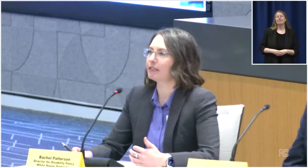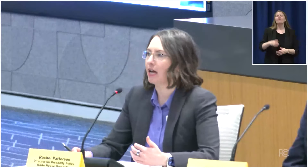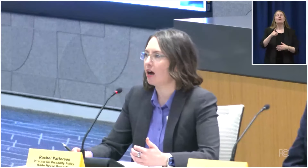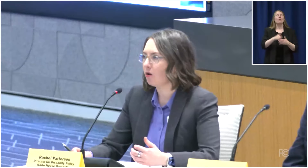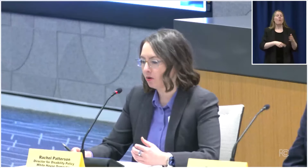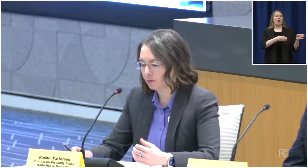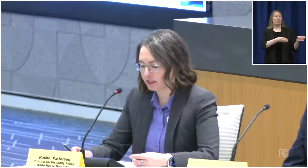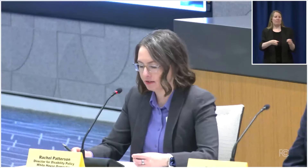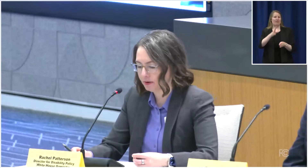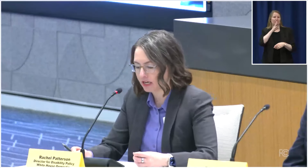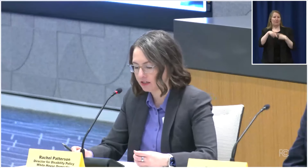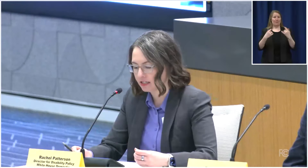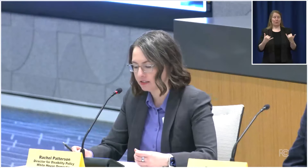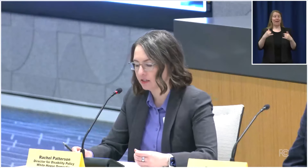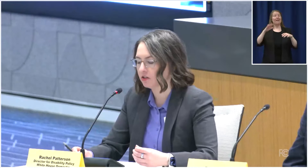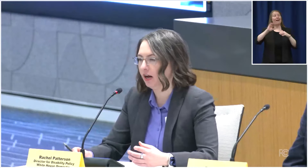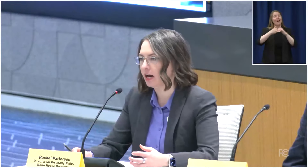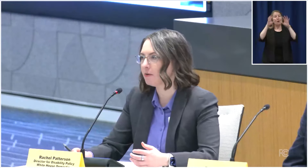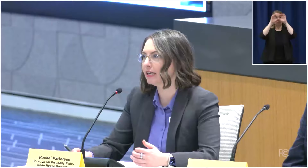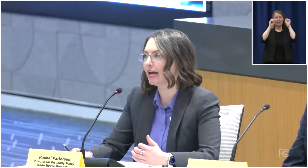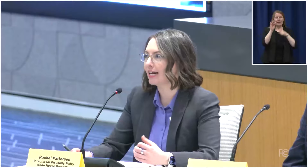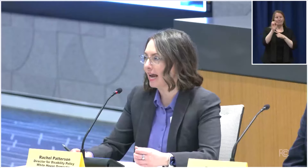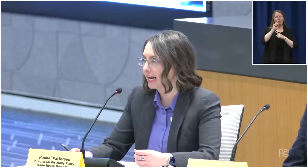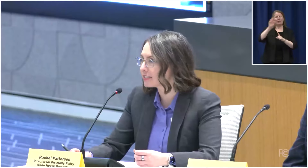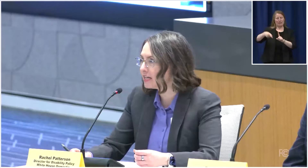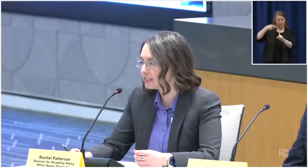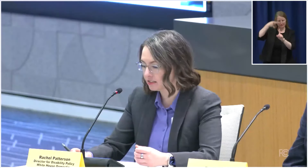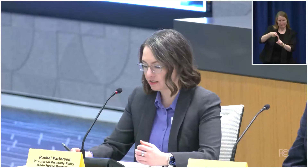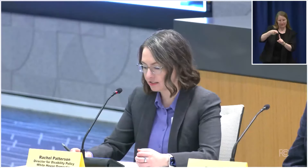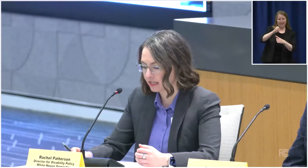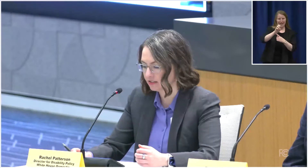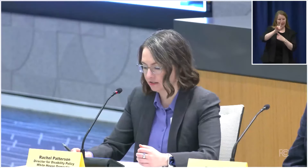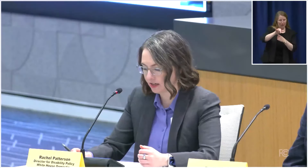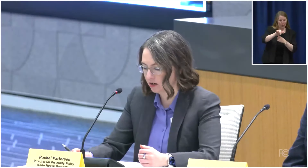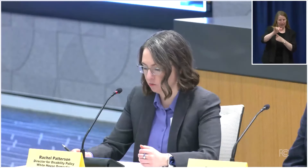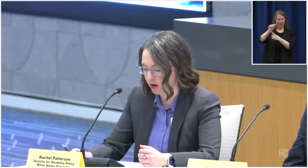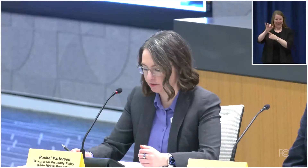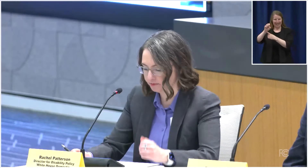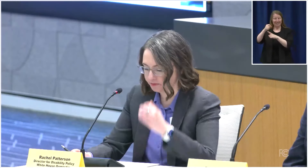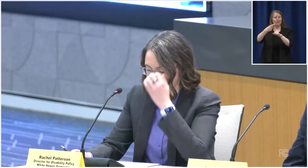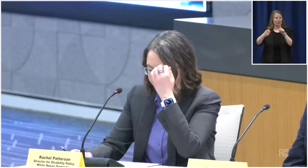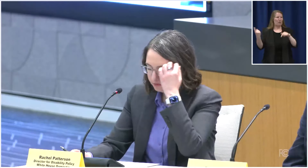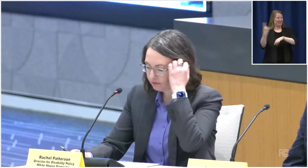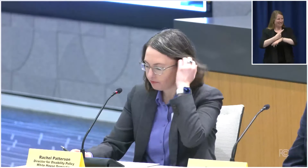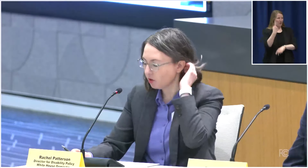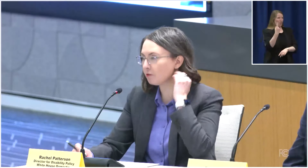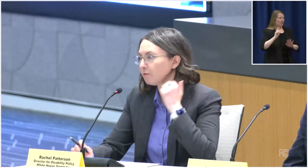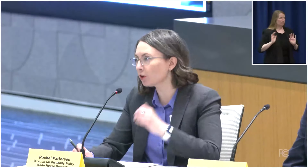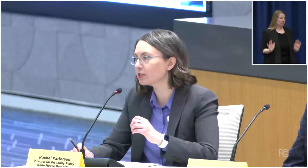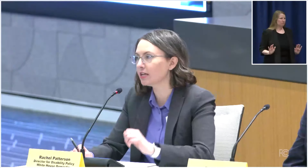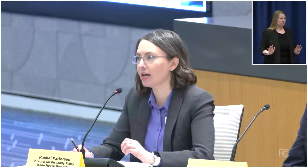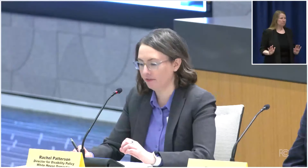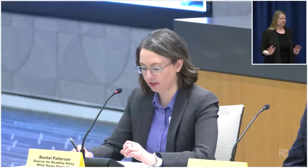PREPARING FOR THIS I WAS LIKE WHAT COLOR AM I WEARING I HAD TO DOUBLE-CHECK HAPPY DISABILITY PRIDE MONTHLY.